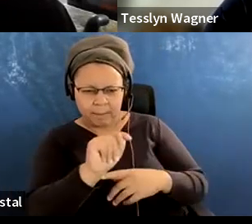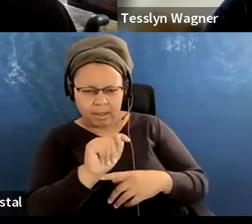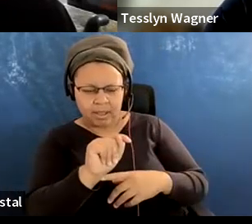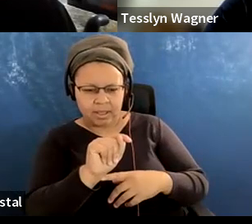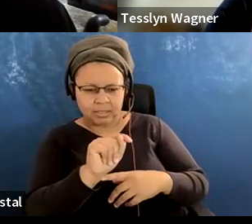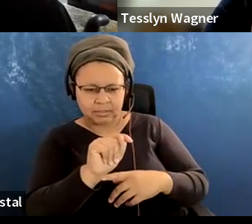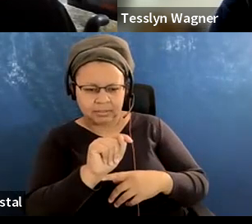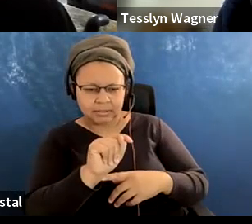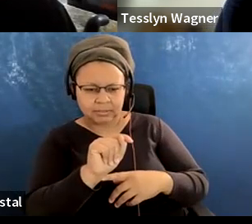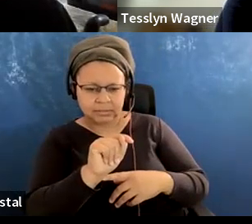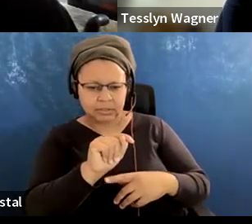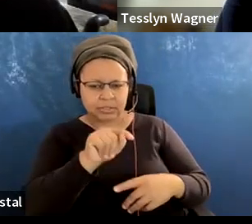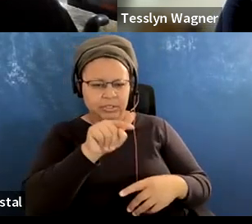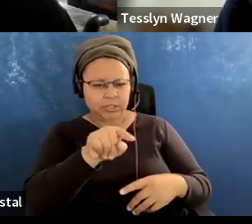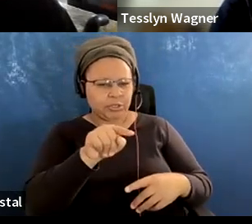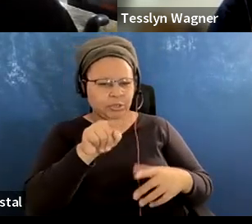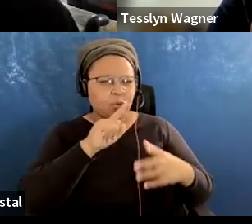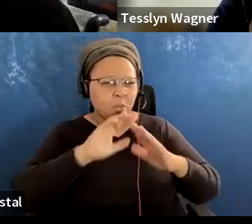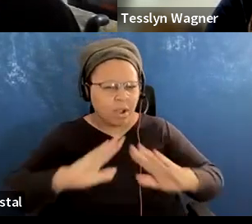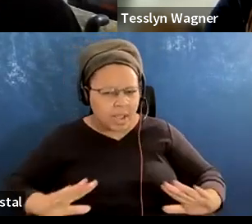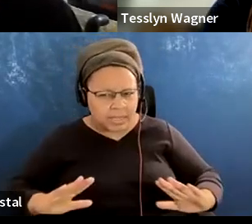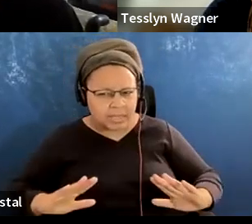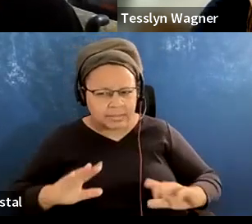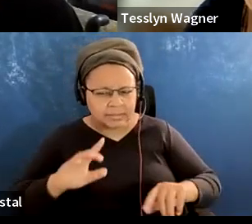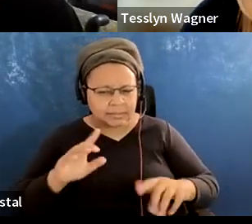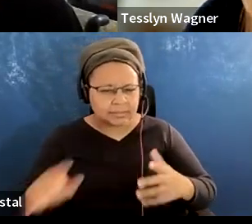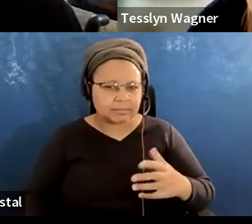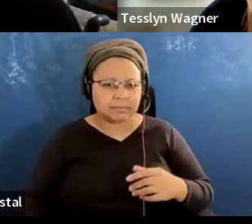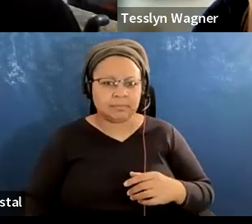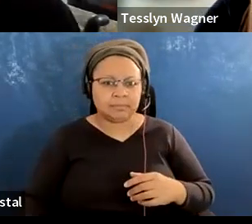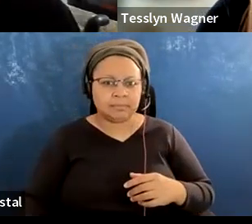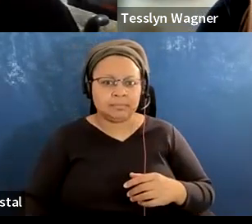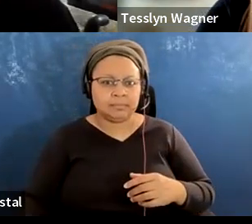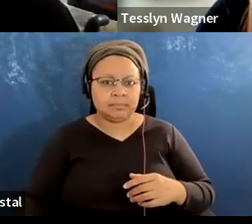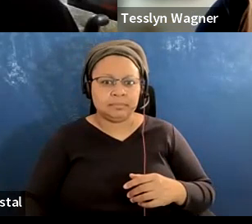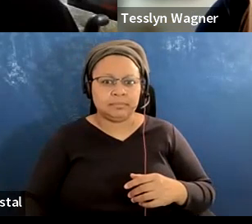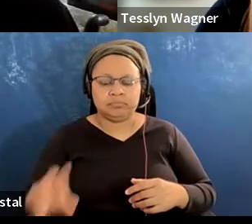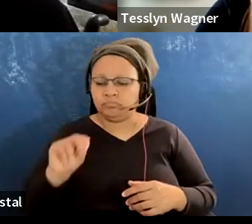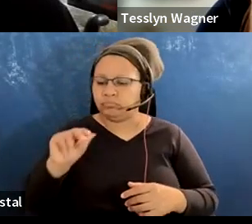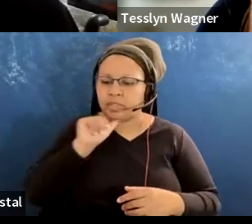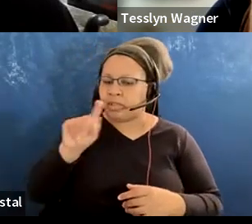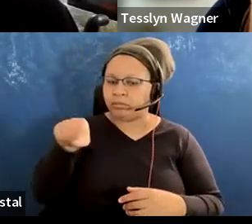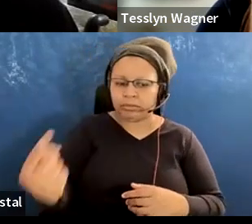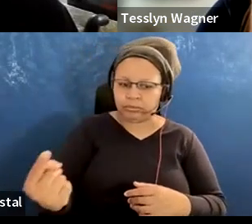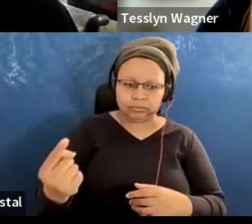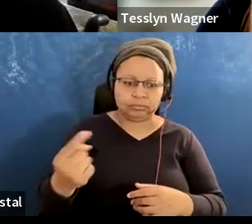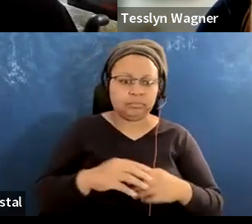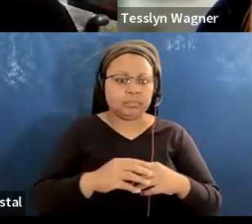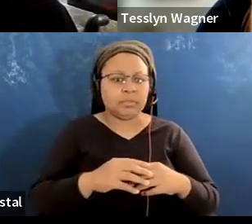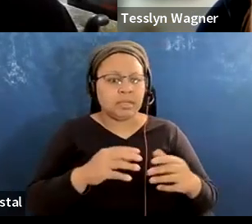: I can I realized mine sort of a different situation. Sword to kind of explain in Arizona we don't have the money follows the person program, unfortunately [OFF MIC] and them we set up a contract.